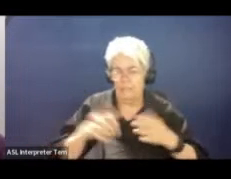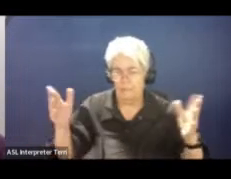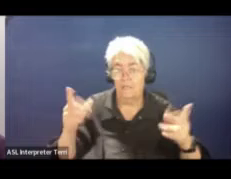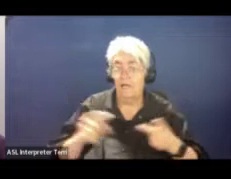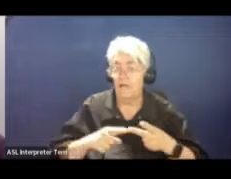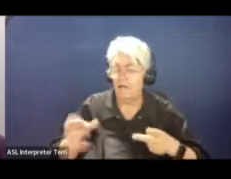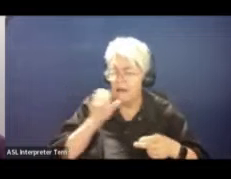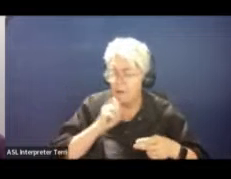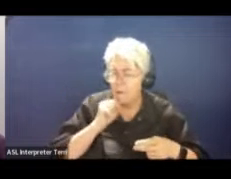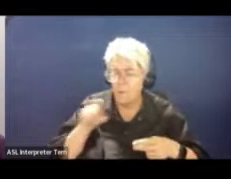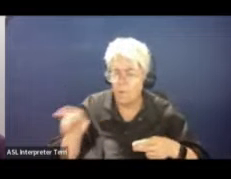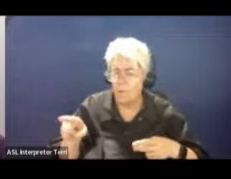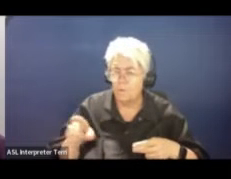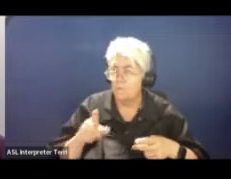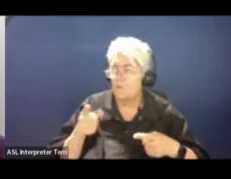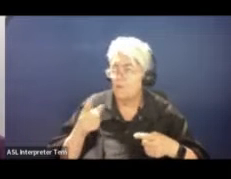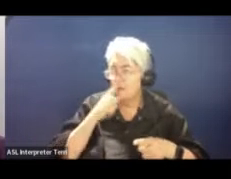you were that that time that you were knocked out the longest?